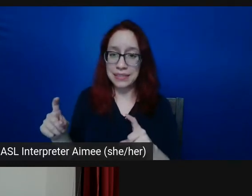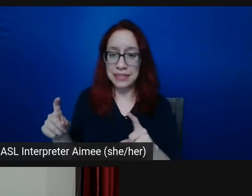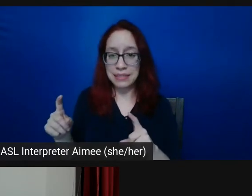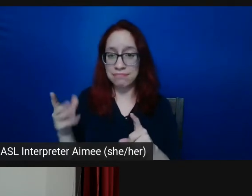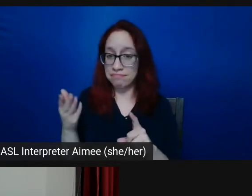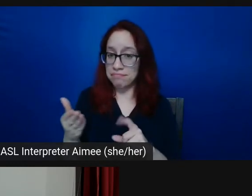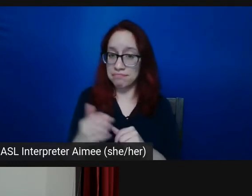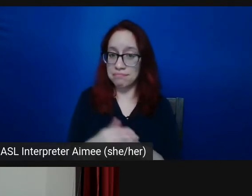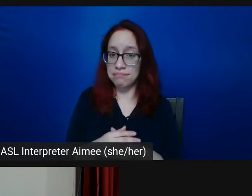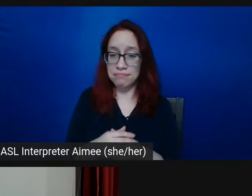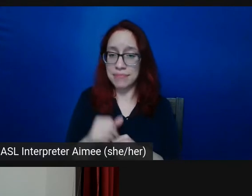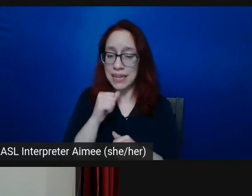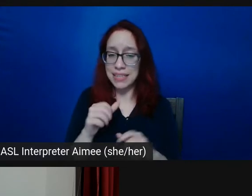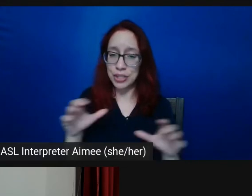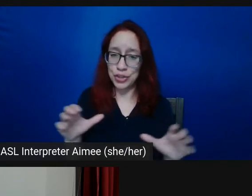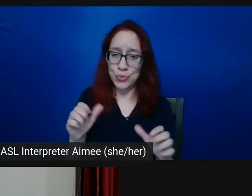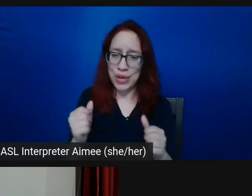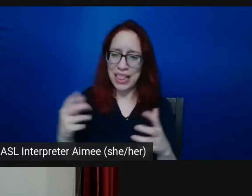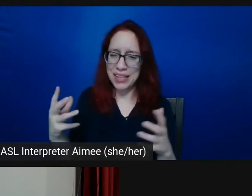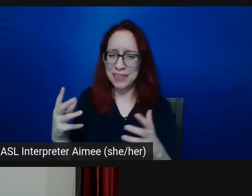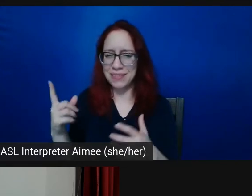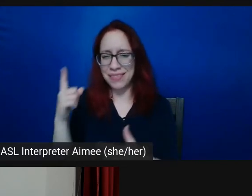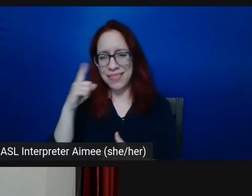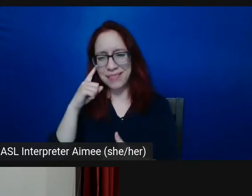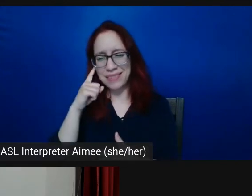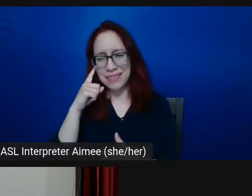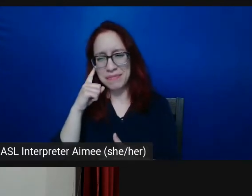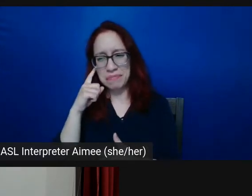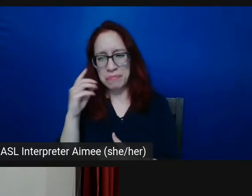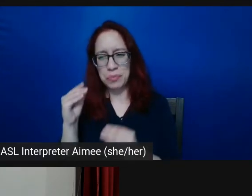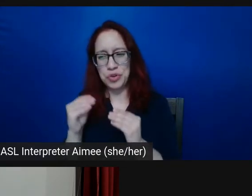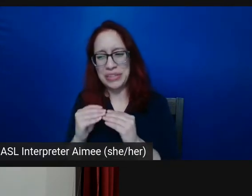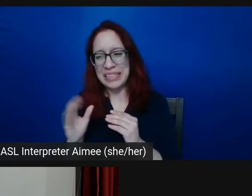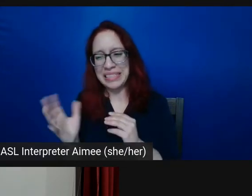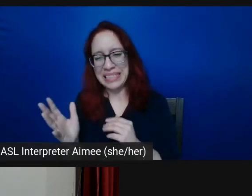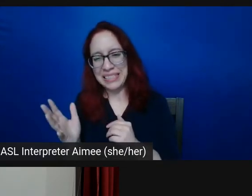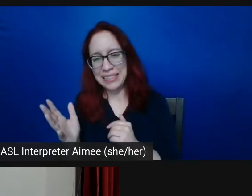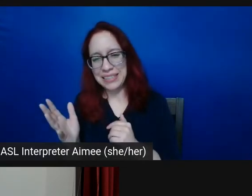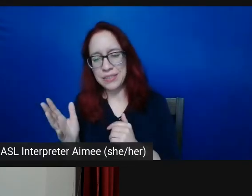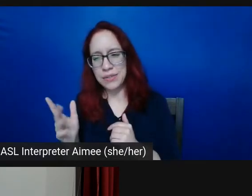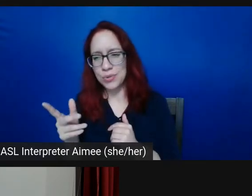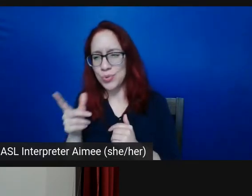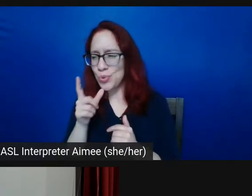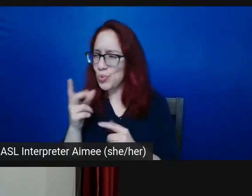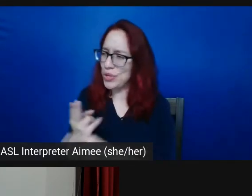I didn't do so much ones that I thought were a bit-- who's ever going to use that really. [laugh].